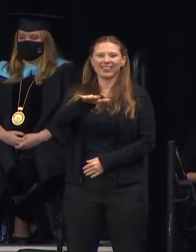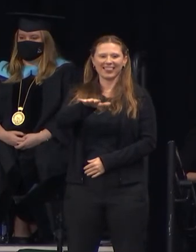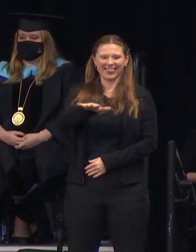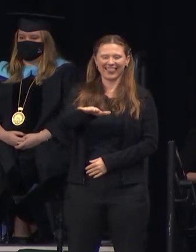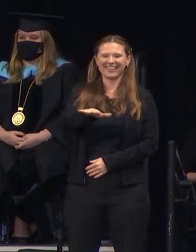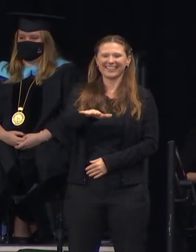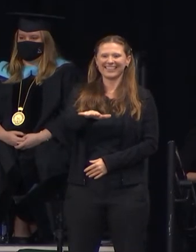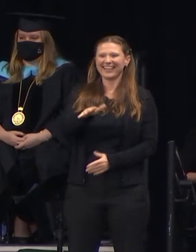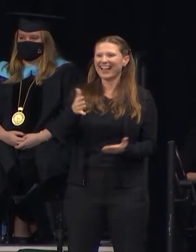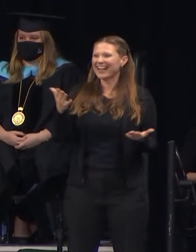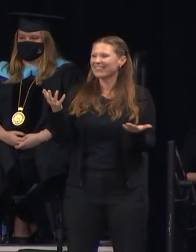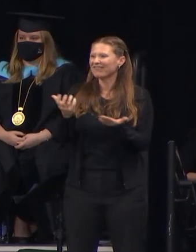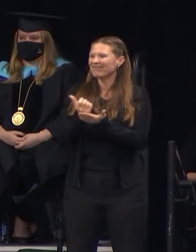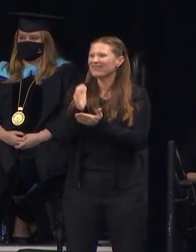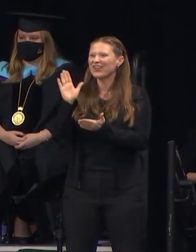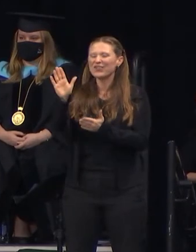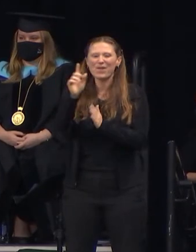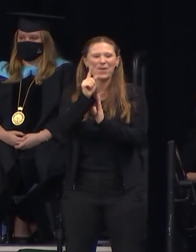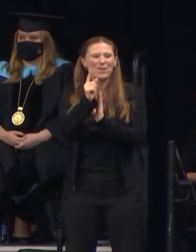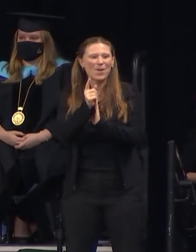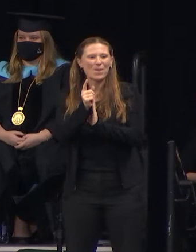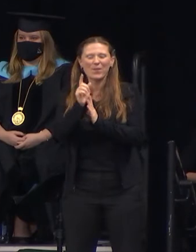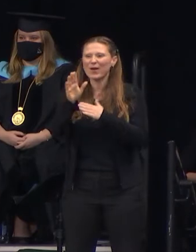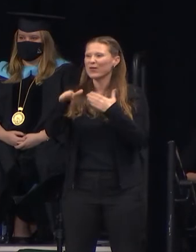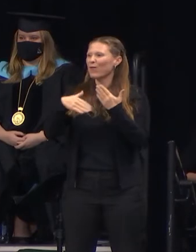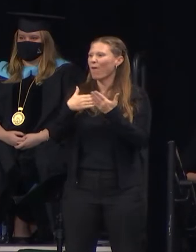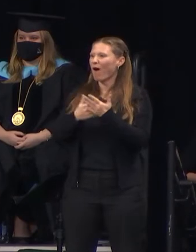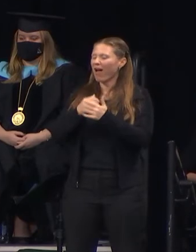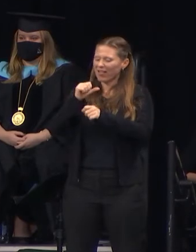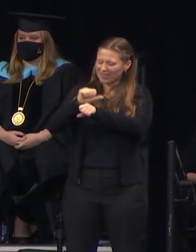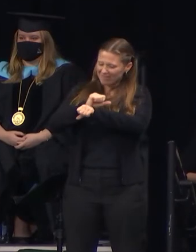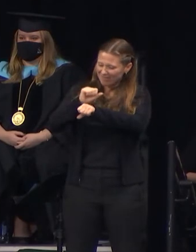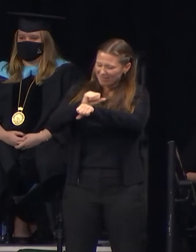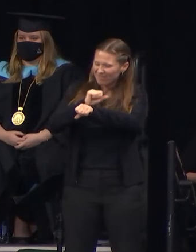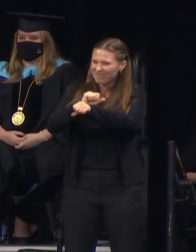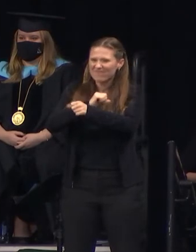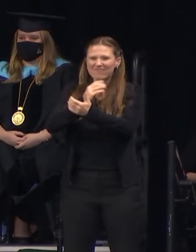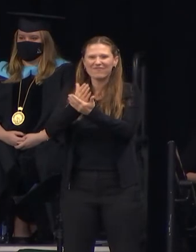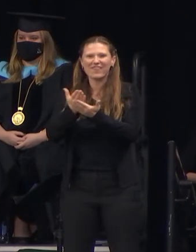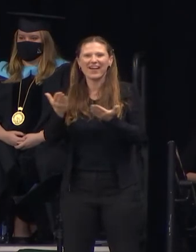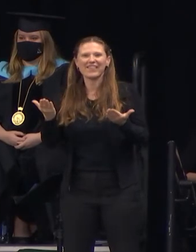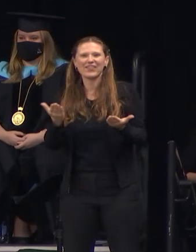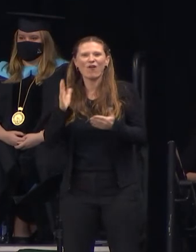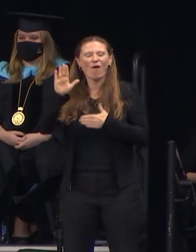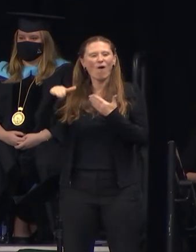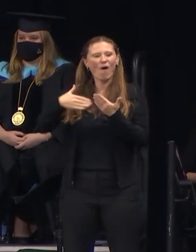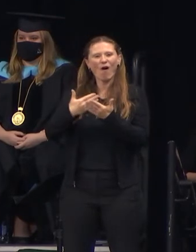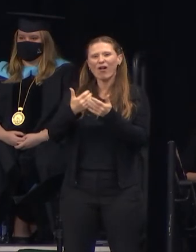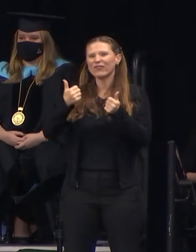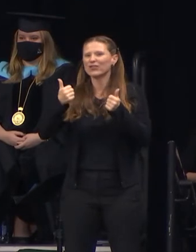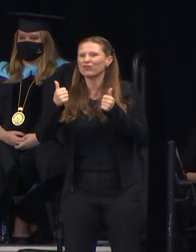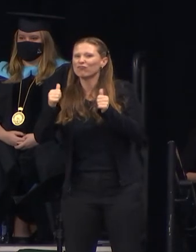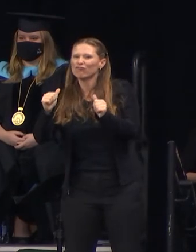This is your moment. You all brought yourselves here through all your trials and tribulations,